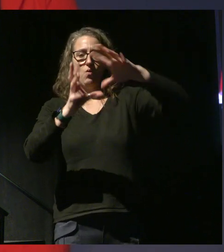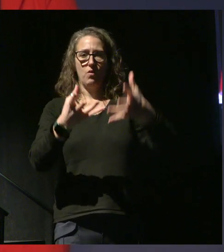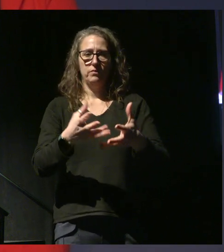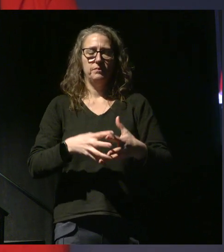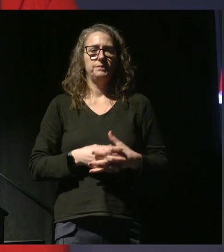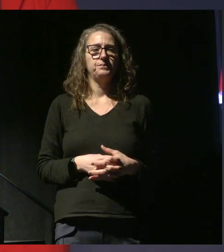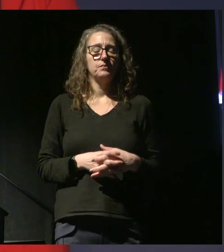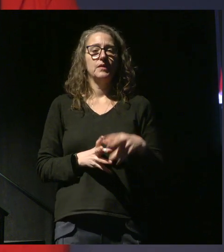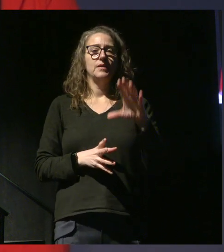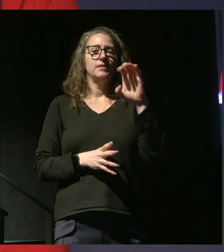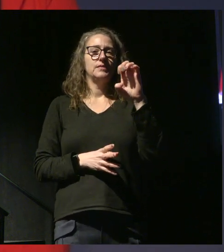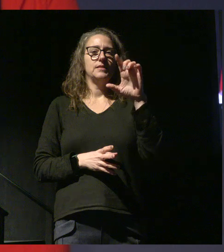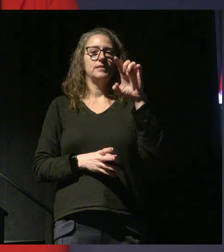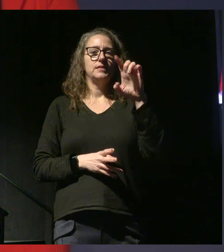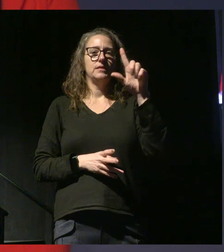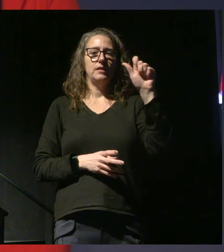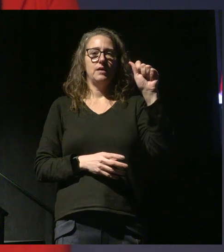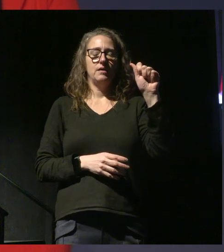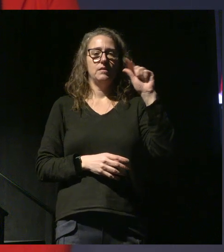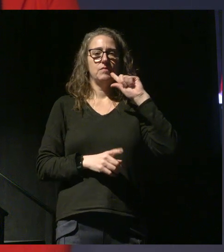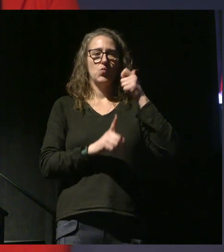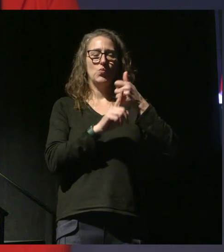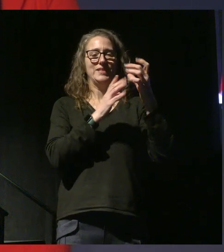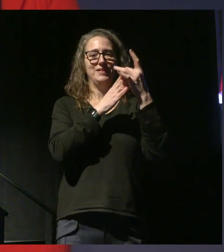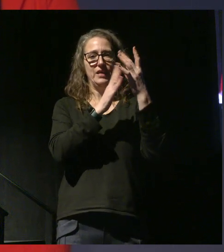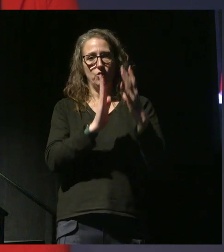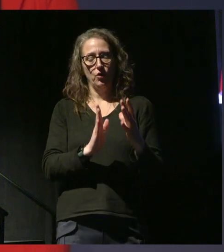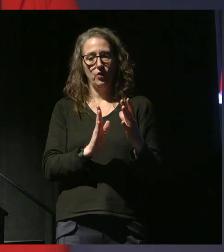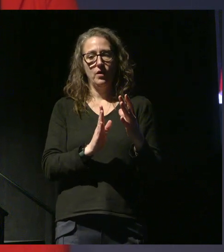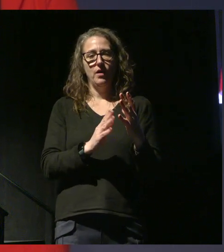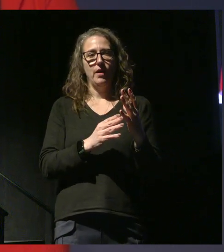Cecilia was a leader in pushing for trans rights,